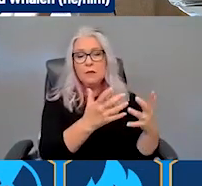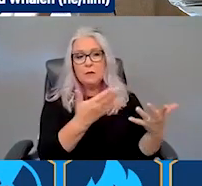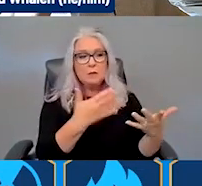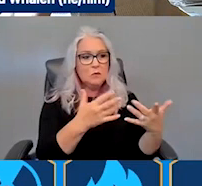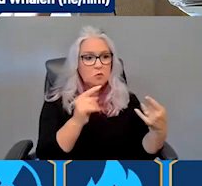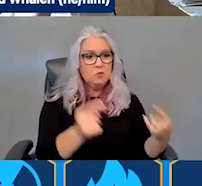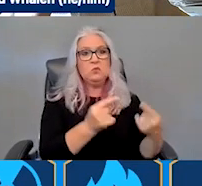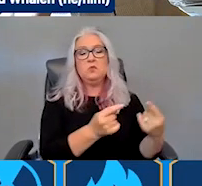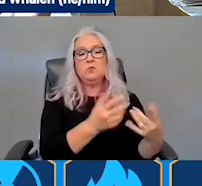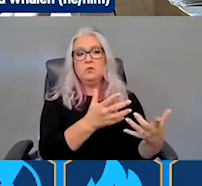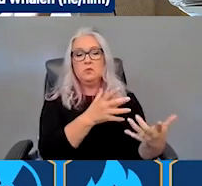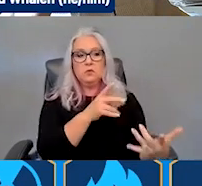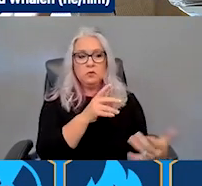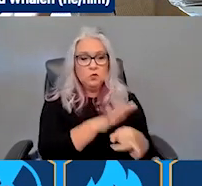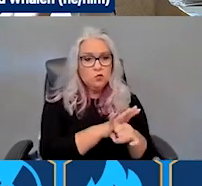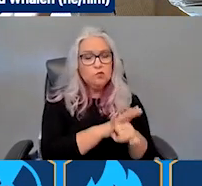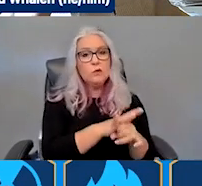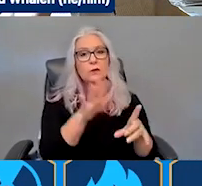provide functionally equivalent